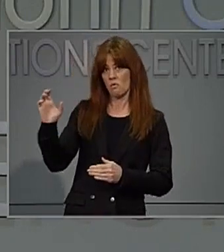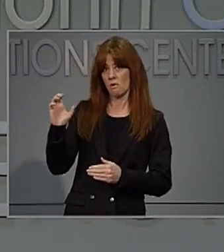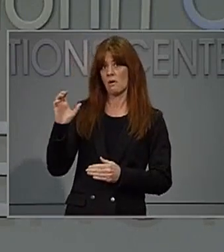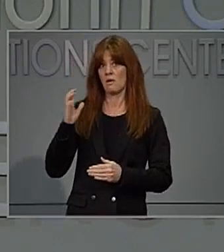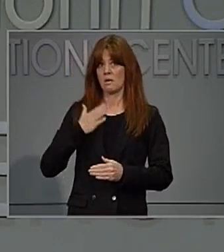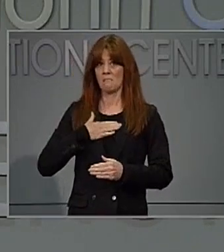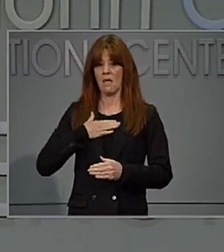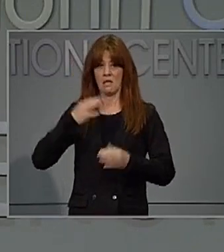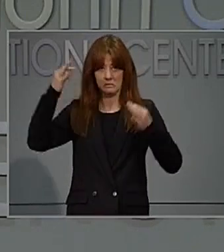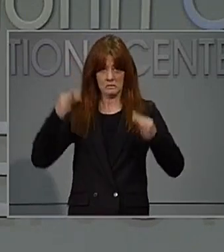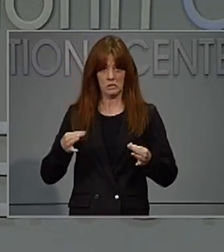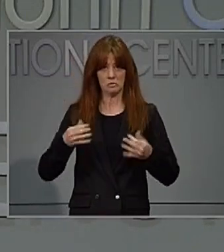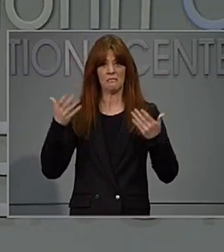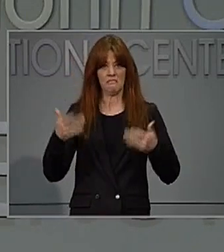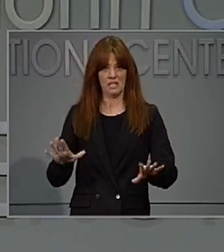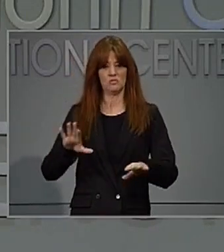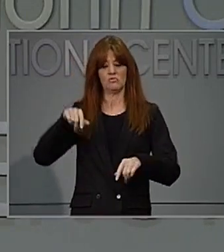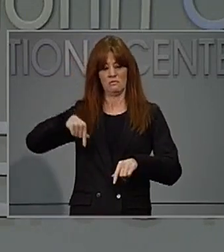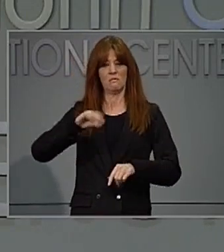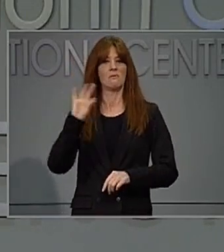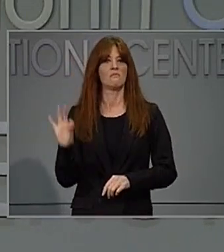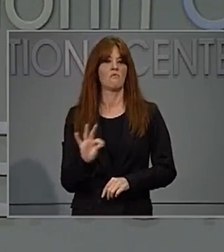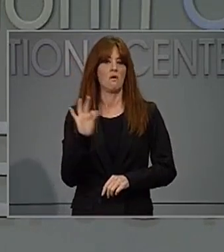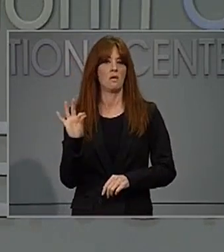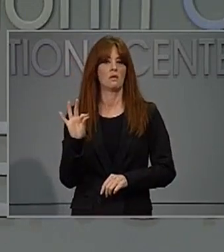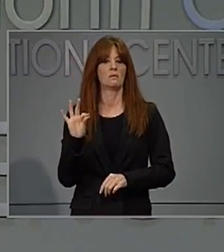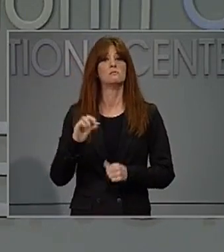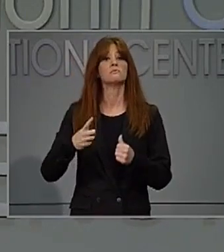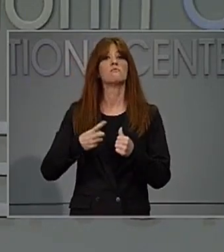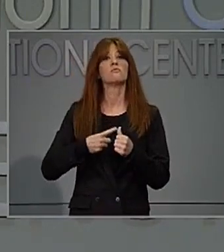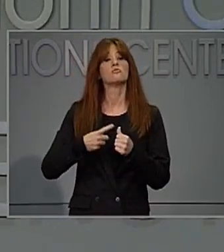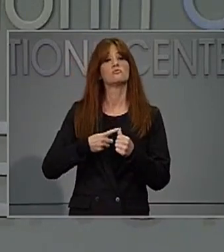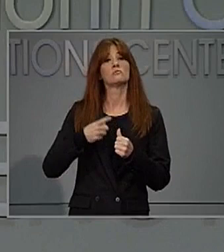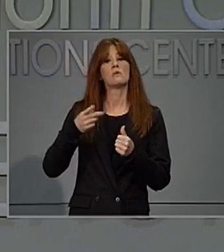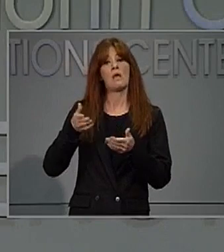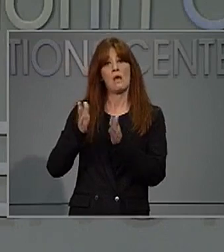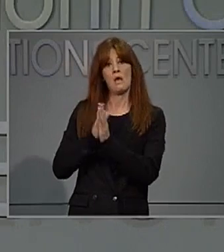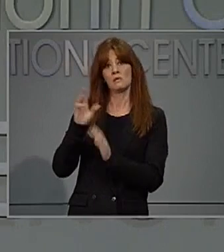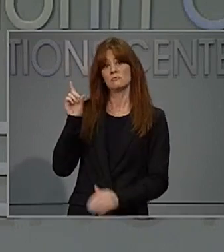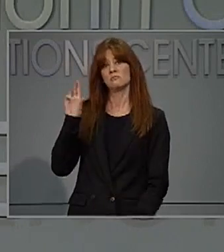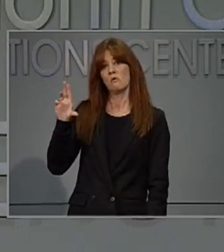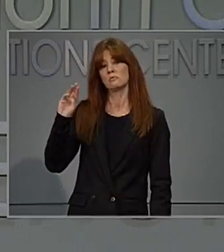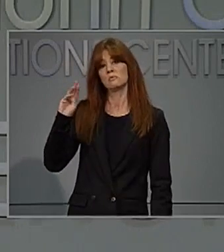FOREVER. WE WILL NOW LOOK AHEAD TO THE NEXT STEP FOR OUR STATE AND THE EXECUTIVE ORDER THAT ENDS ON